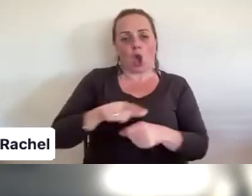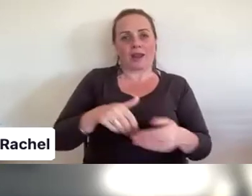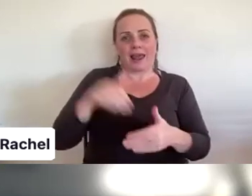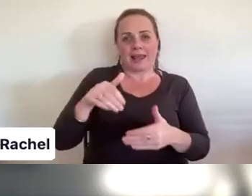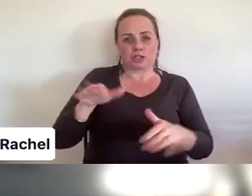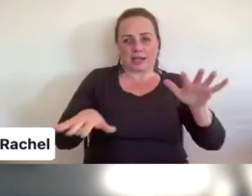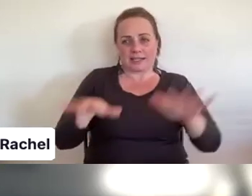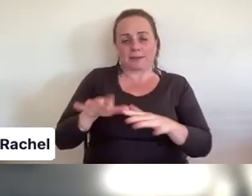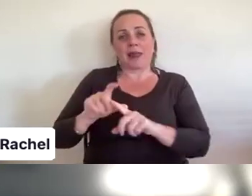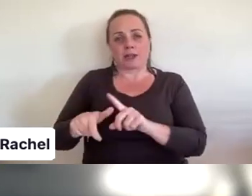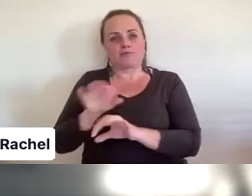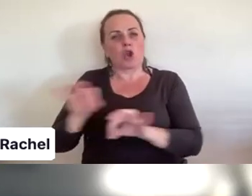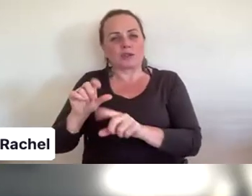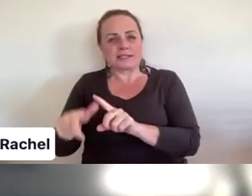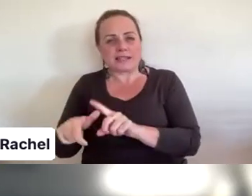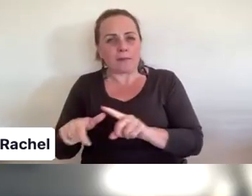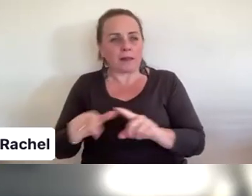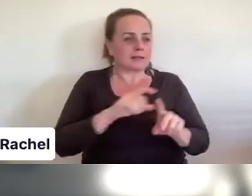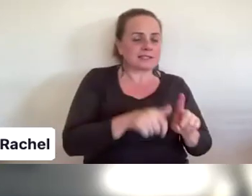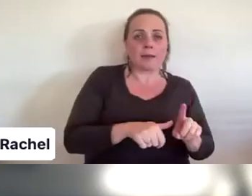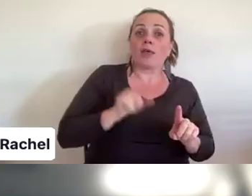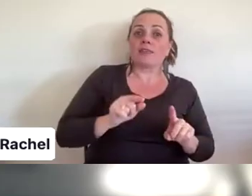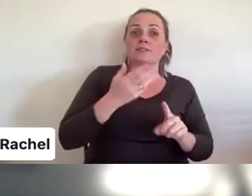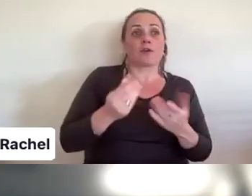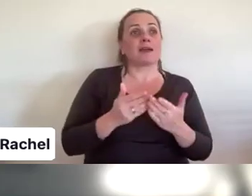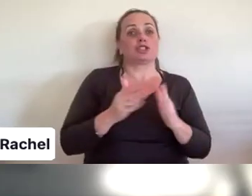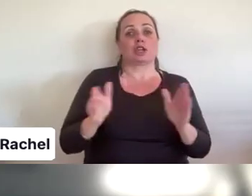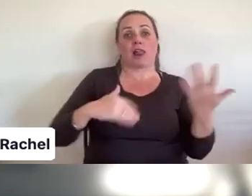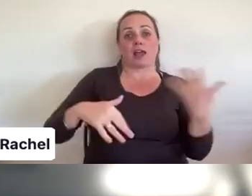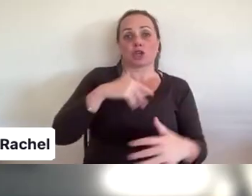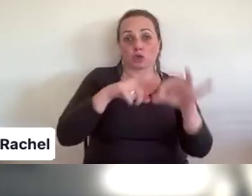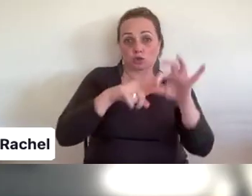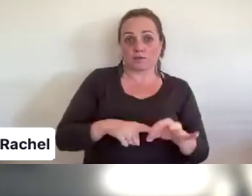These figures come from the General Social Survey which is a nationally representative survey of